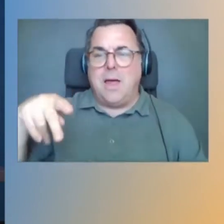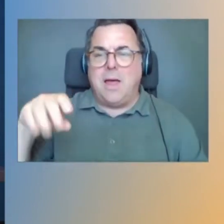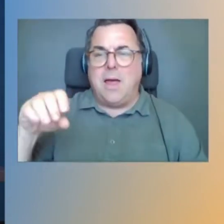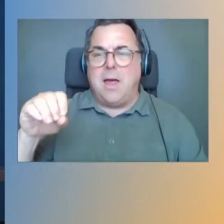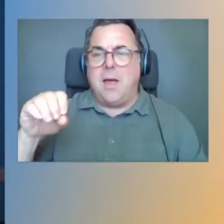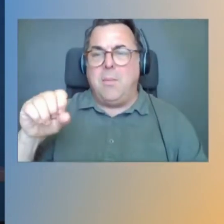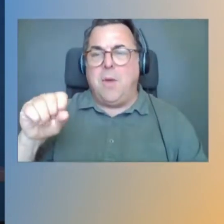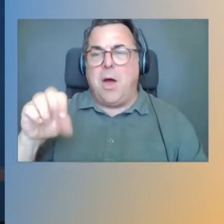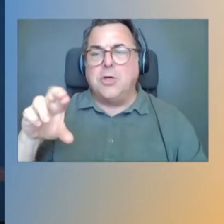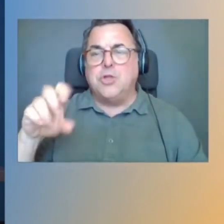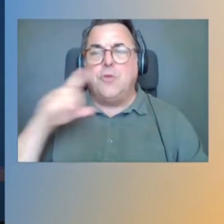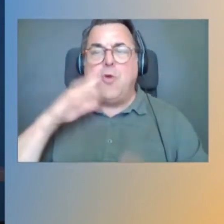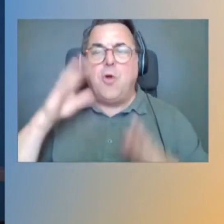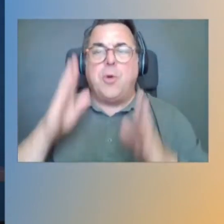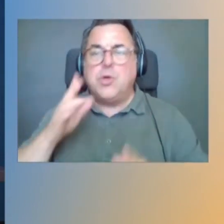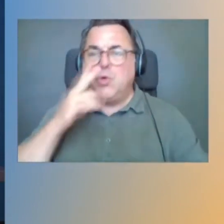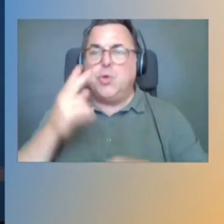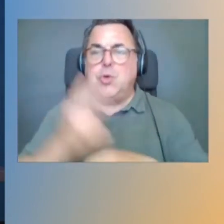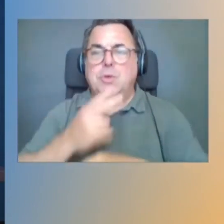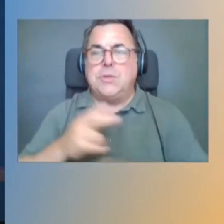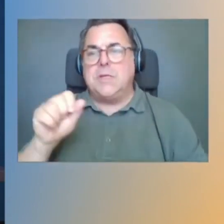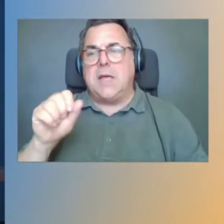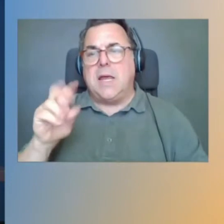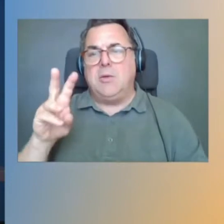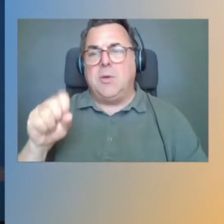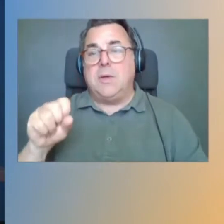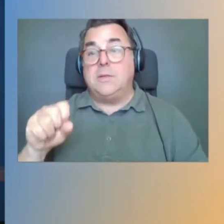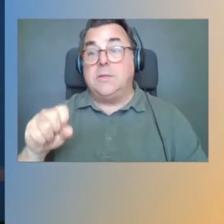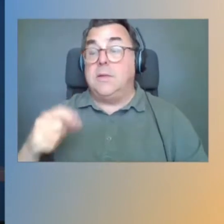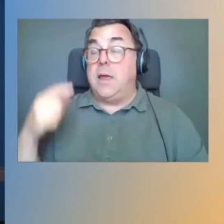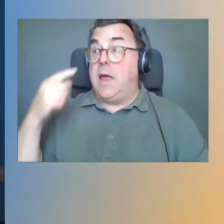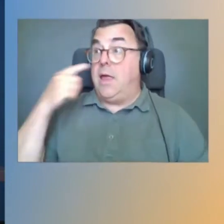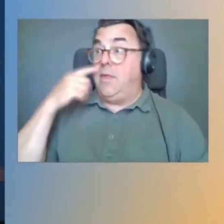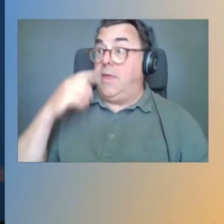Yeah, so I think the way Nitro SSD has improved our operational posture